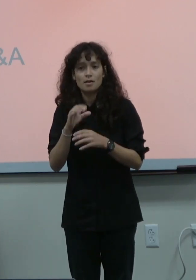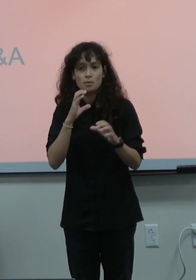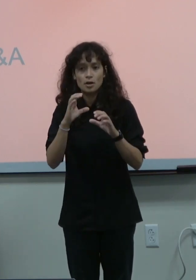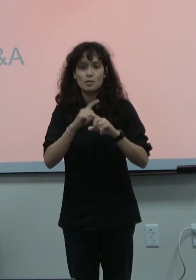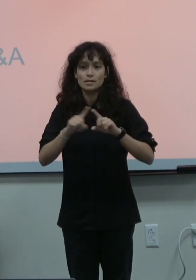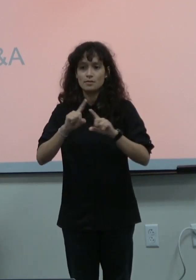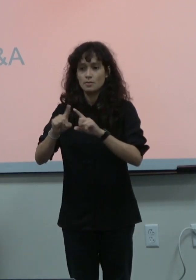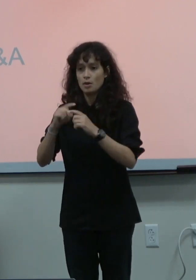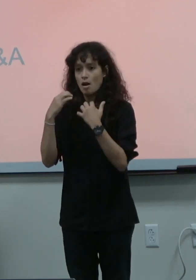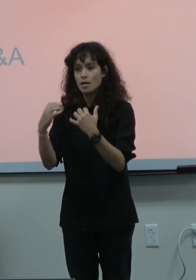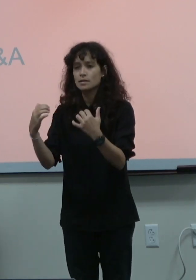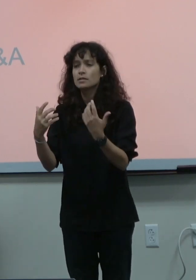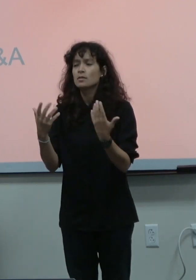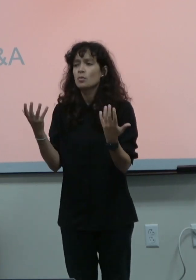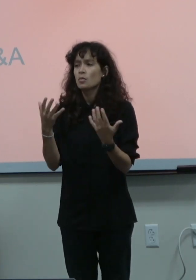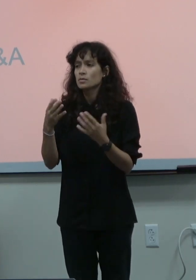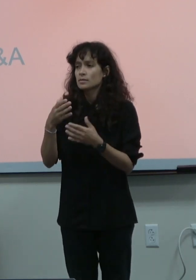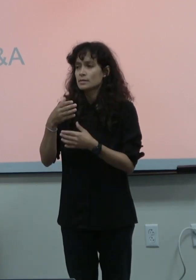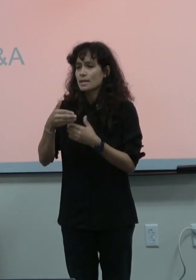What was the next part of the question? I don't remember.